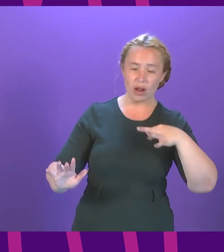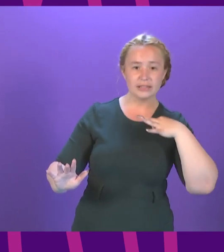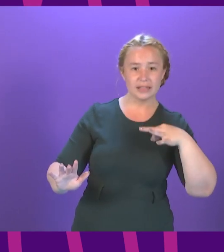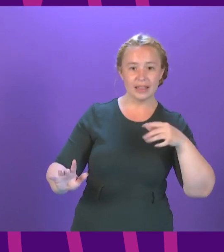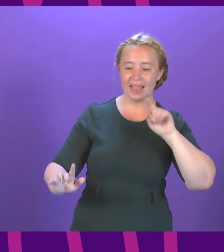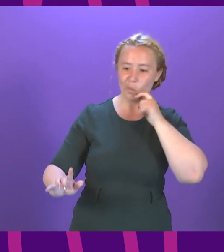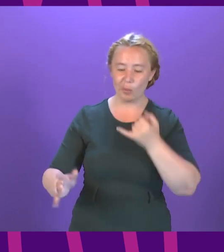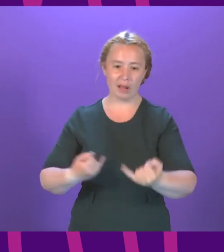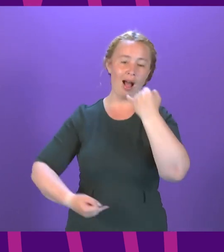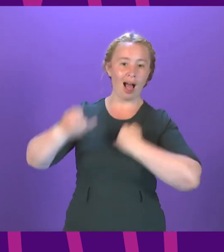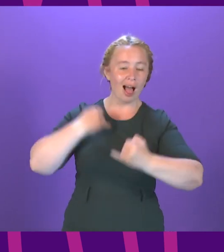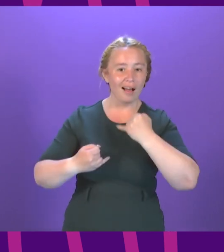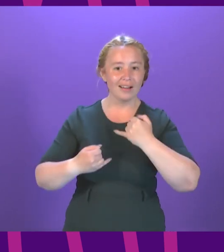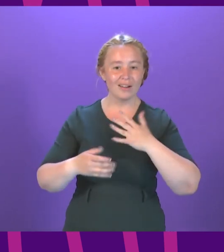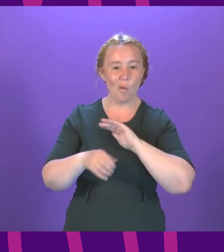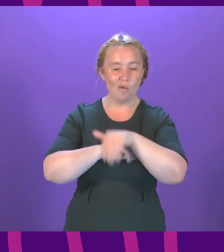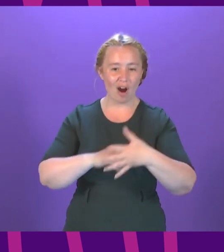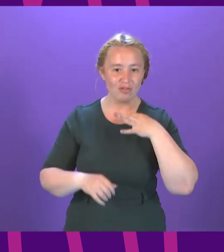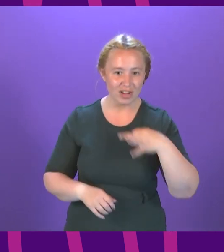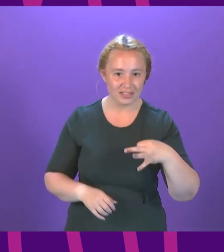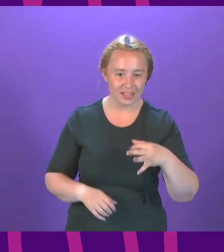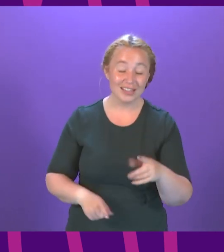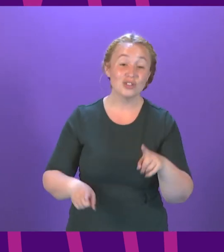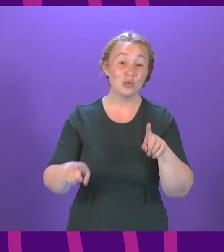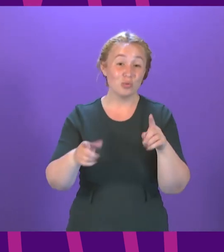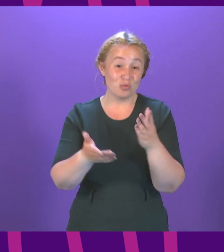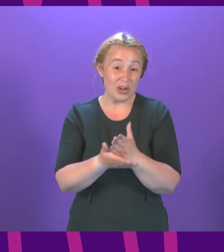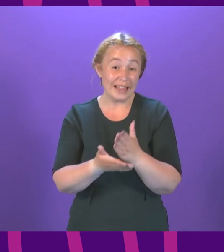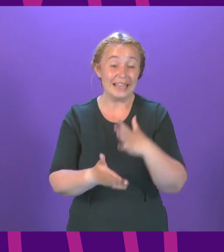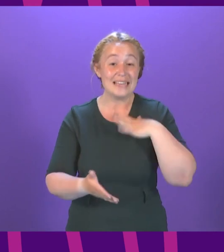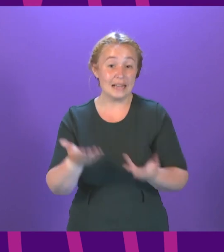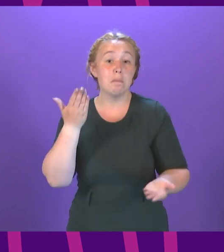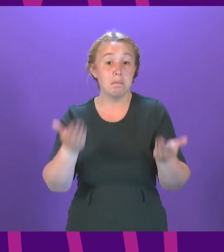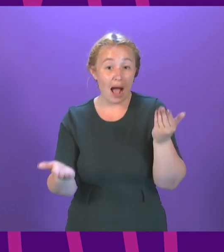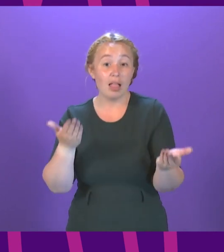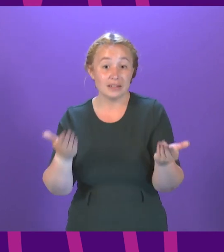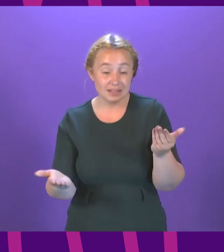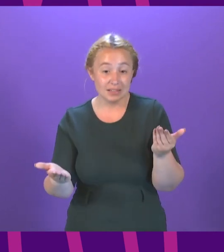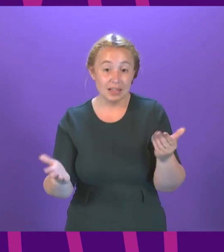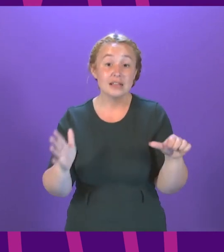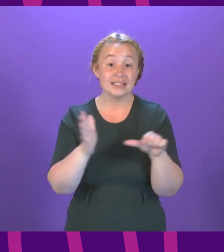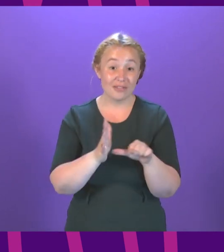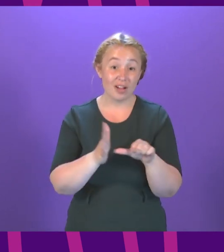raise concerns about that. Those are the difficult and often inescapable consequences